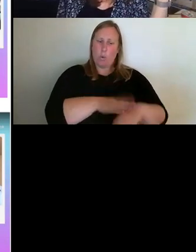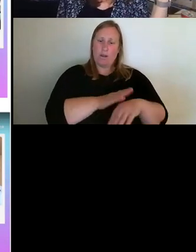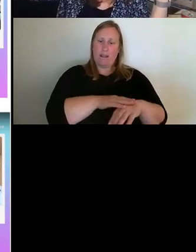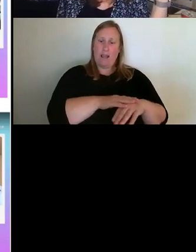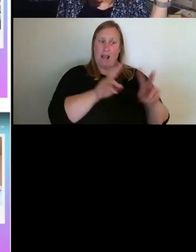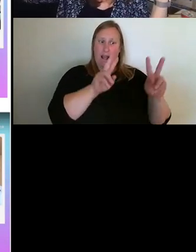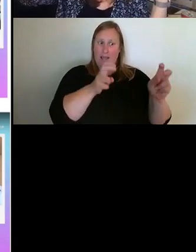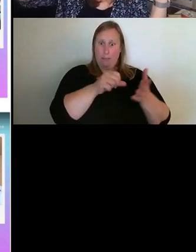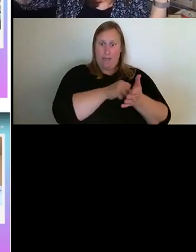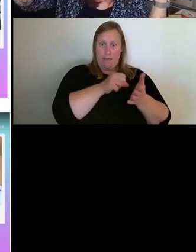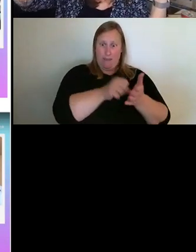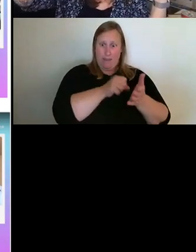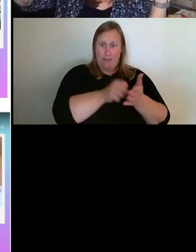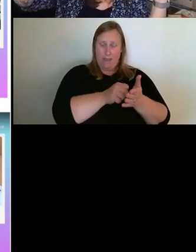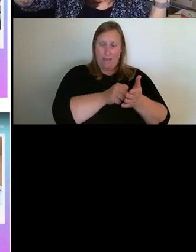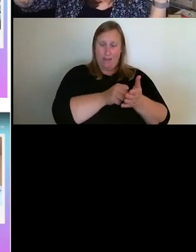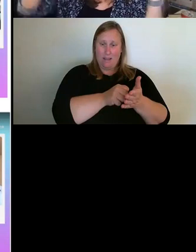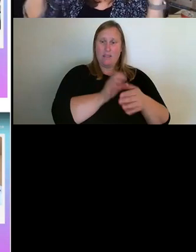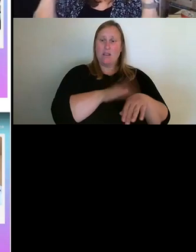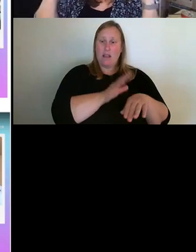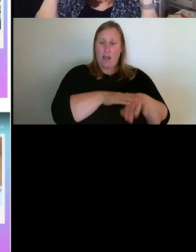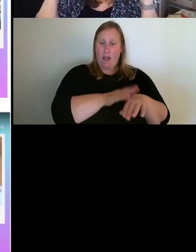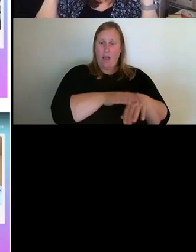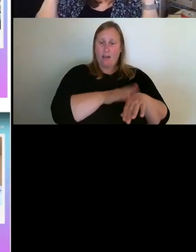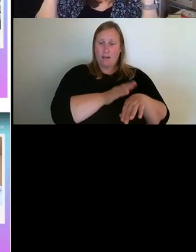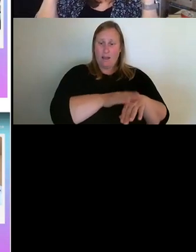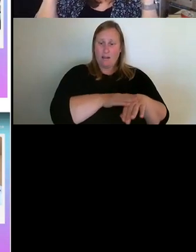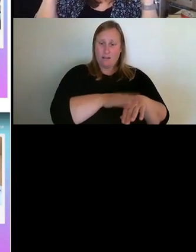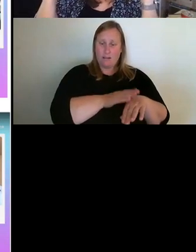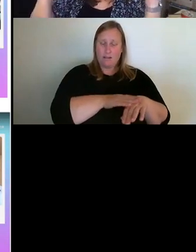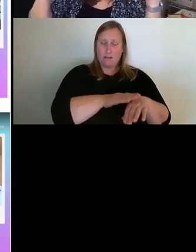There is a content warning in the header section, the words, "Content warning."